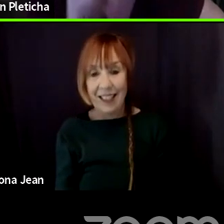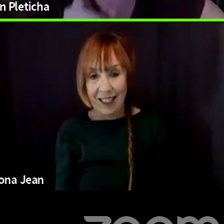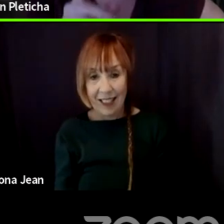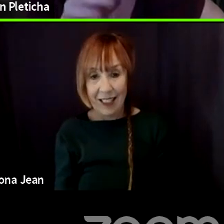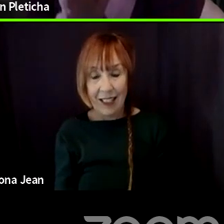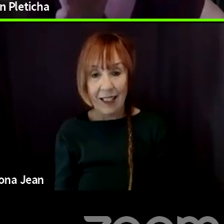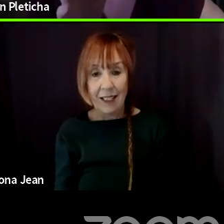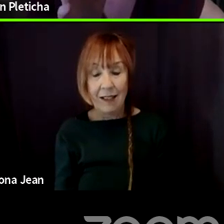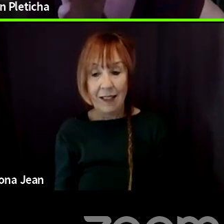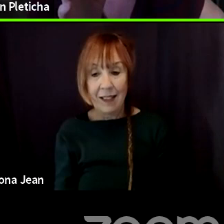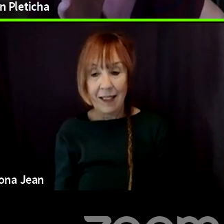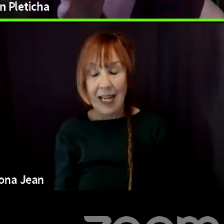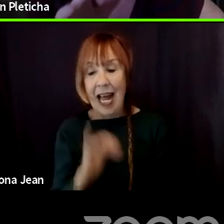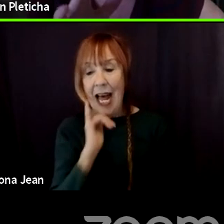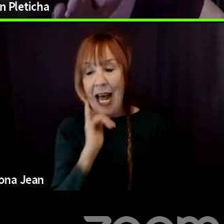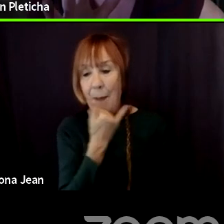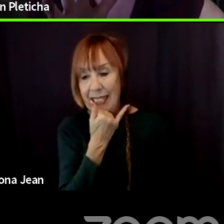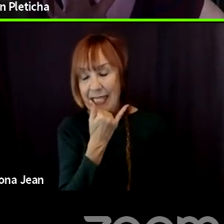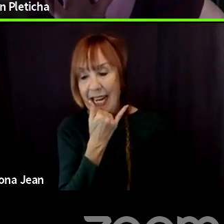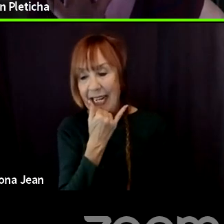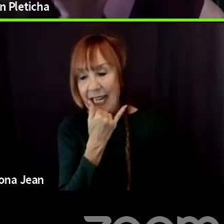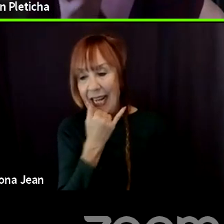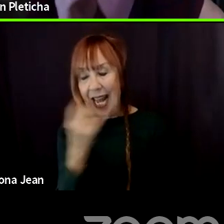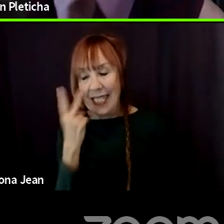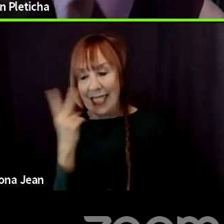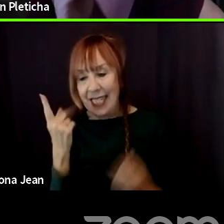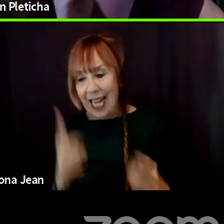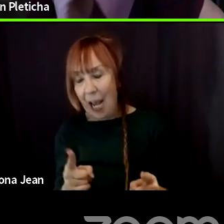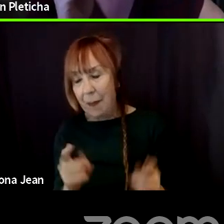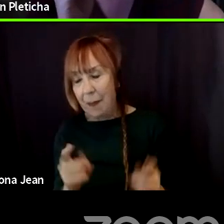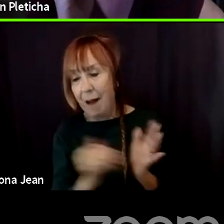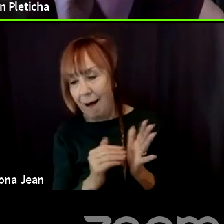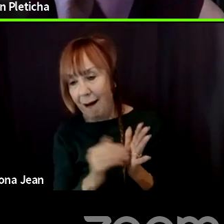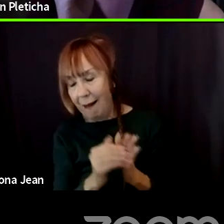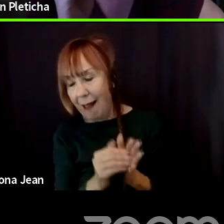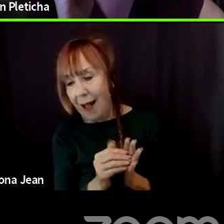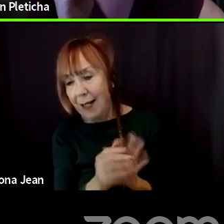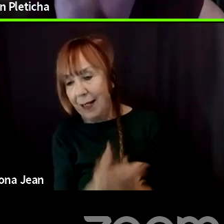A mistake that I see a lot is when you are giving notes